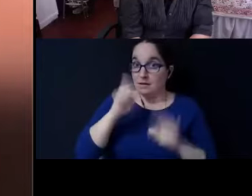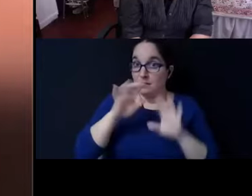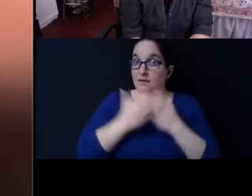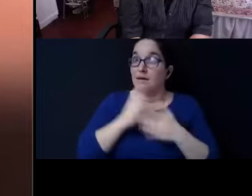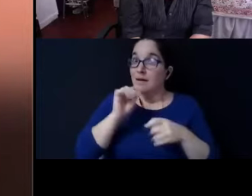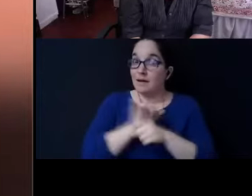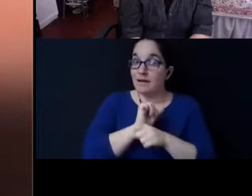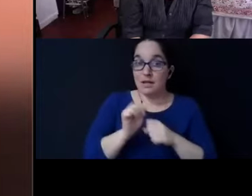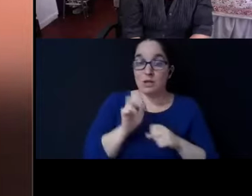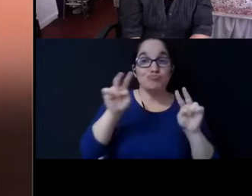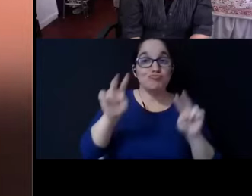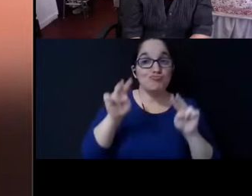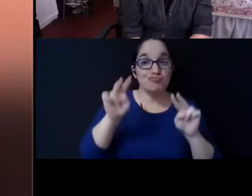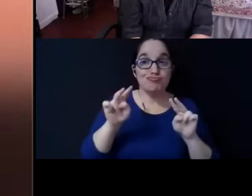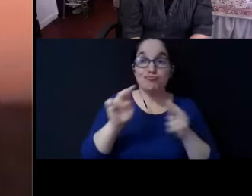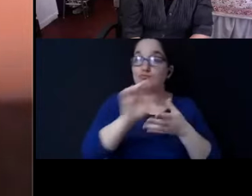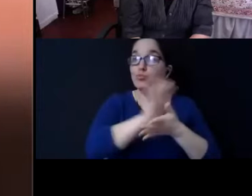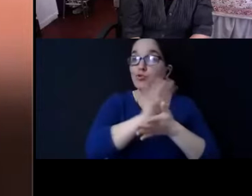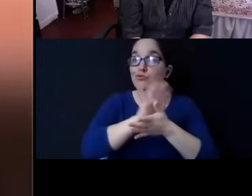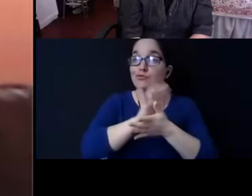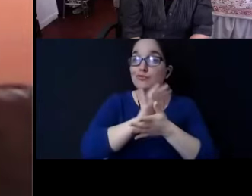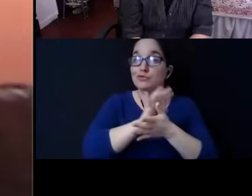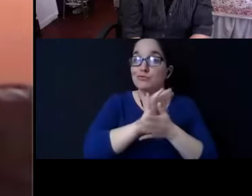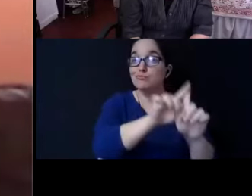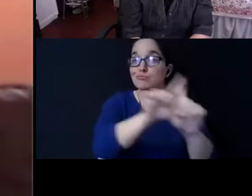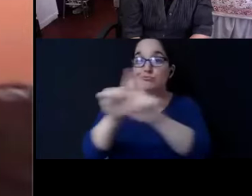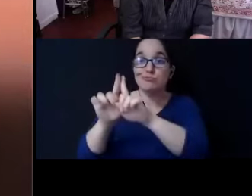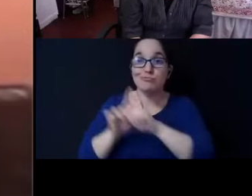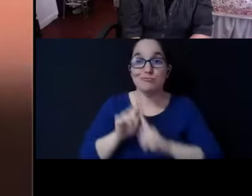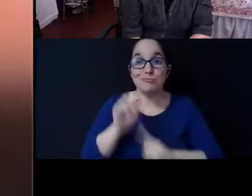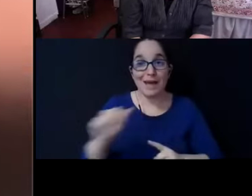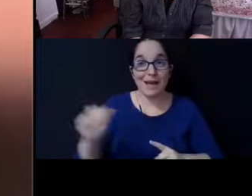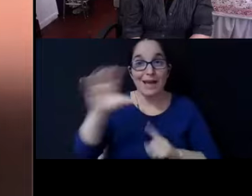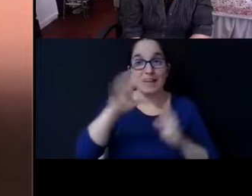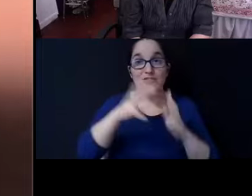a few documentaries of Asian-Americans and how like they were protesting, you know,